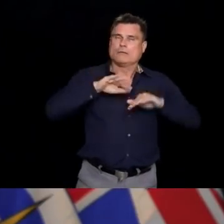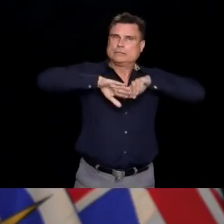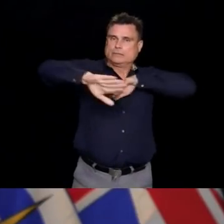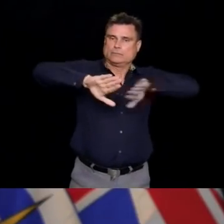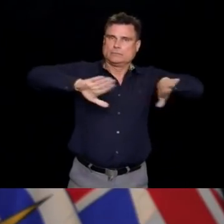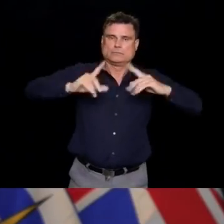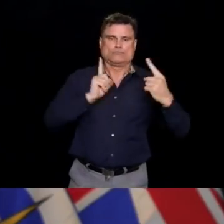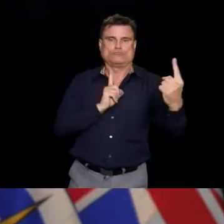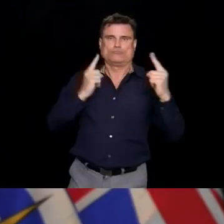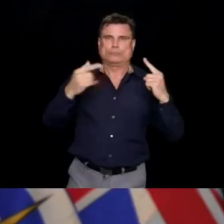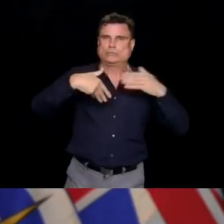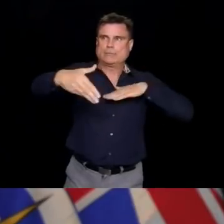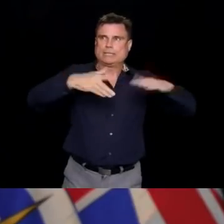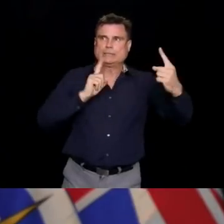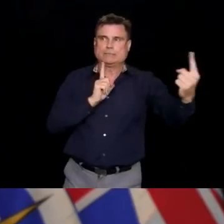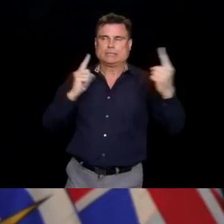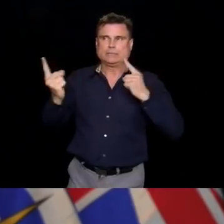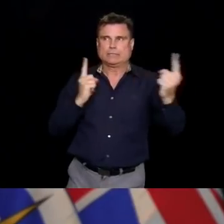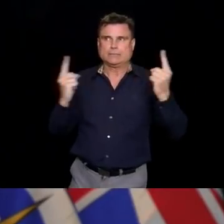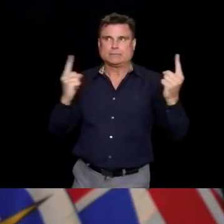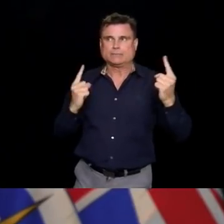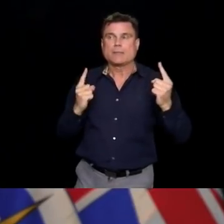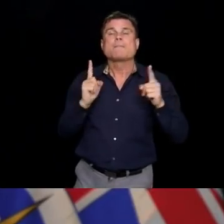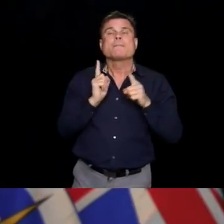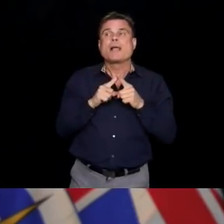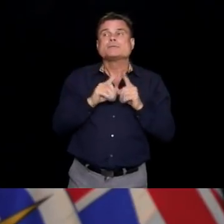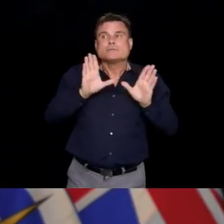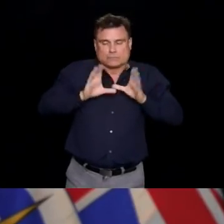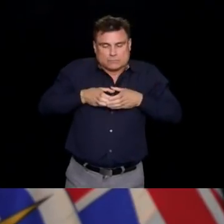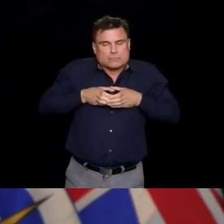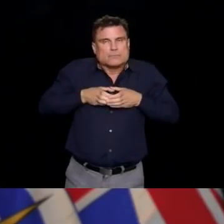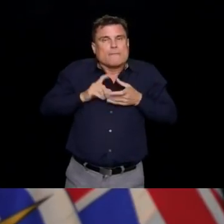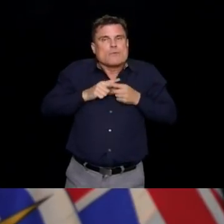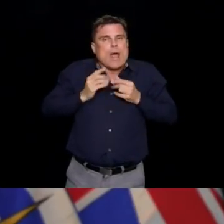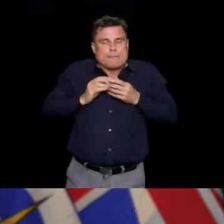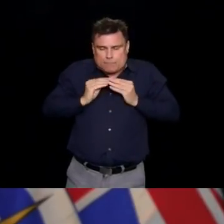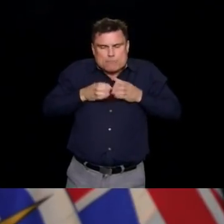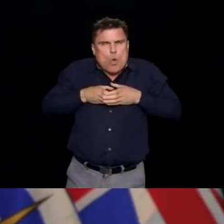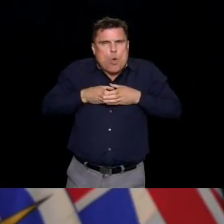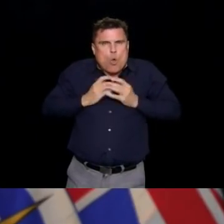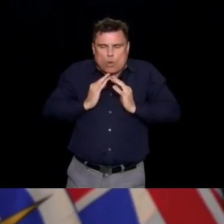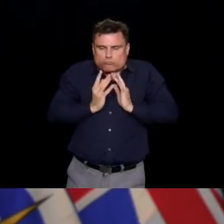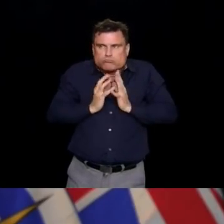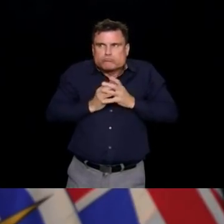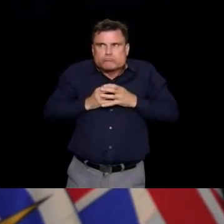distancing. You know, you want to keep your bubble small and if you're having others around that are